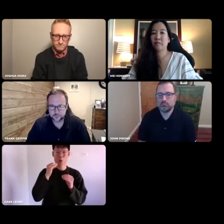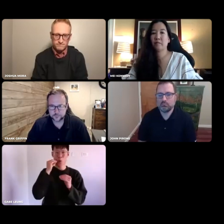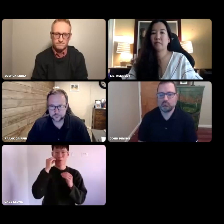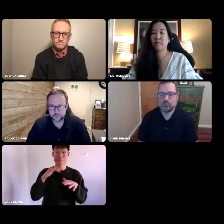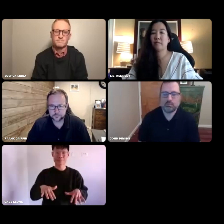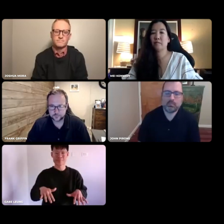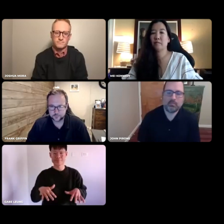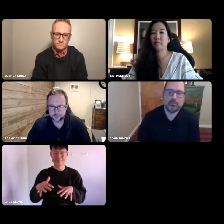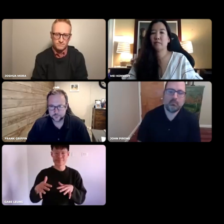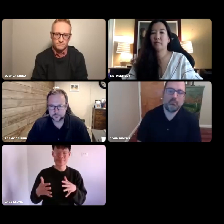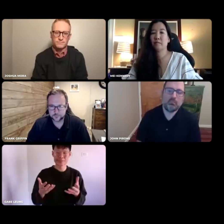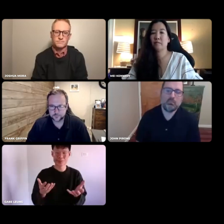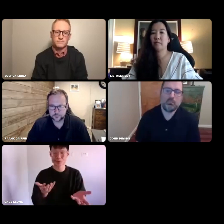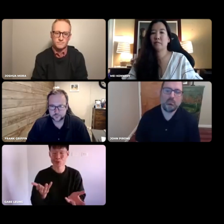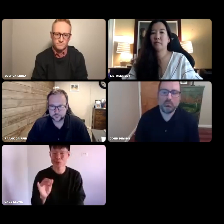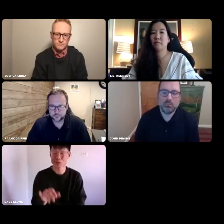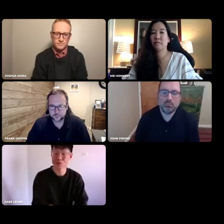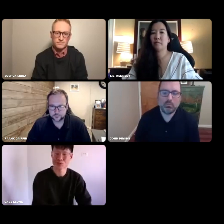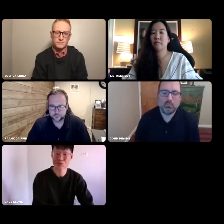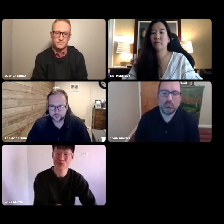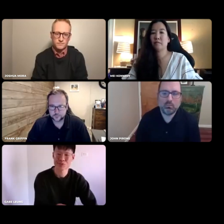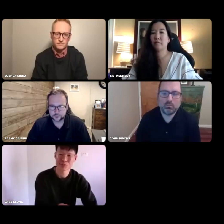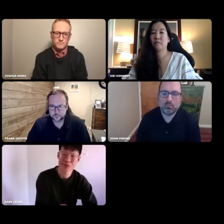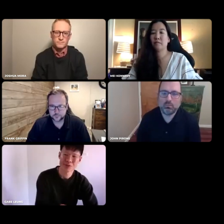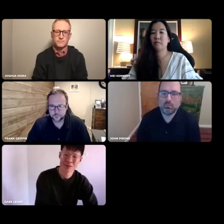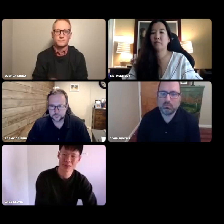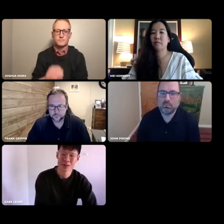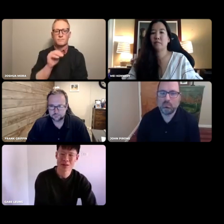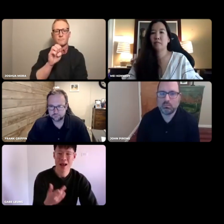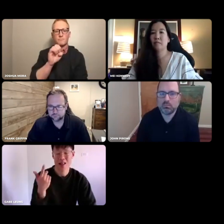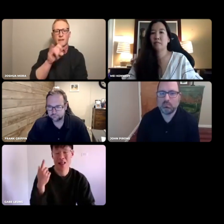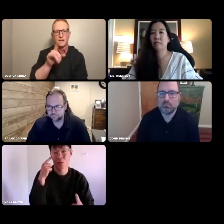instead of feeling isolated at home.